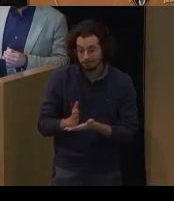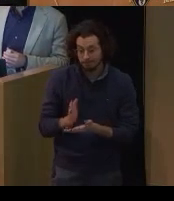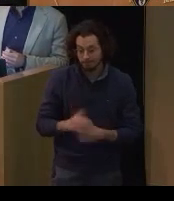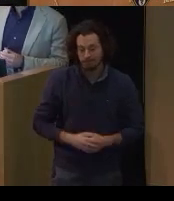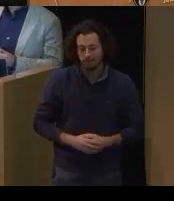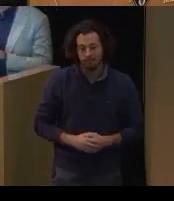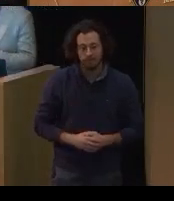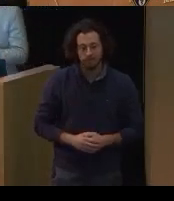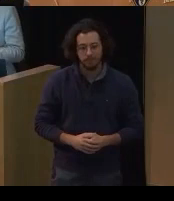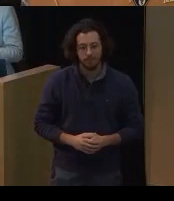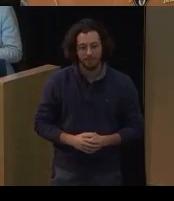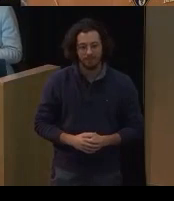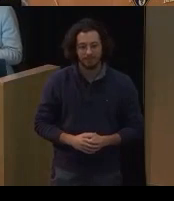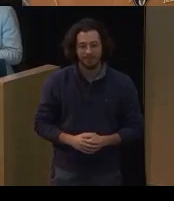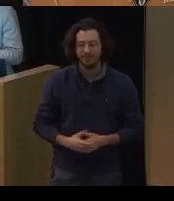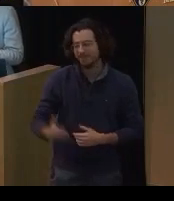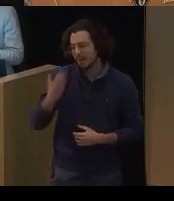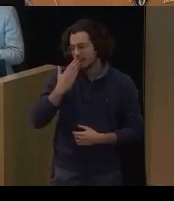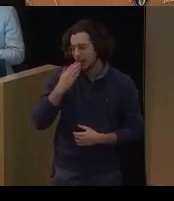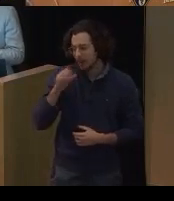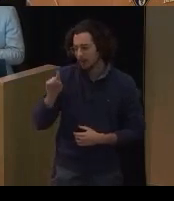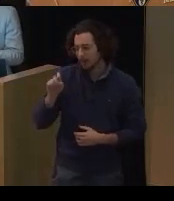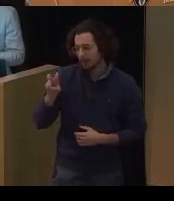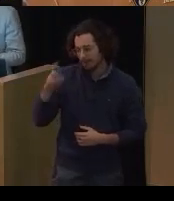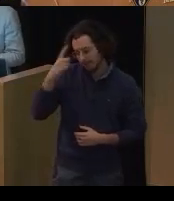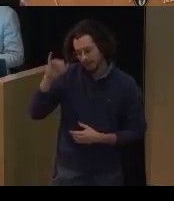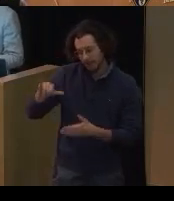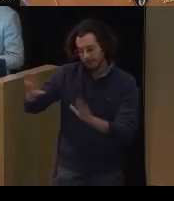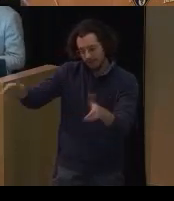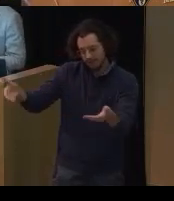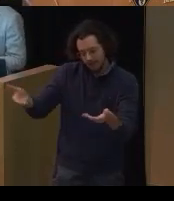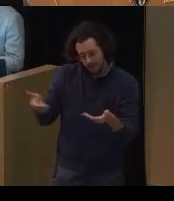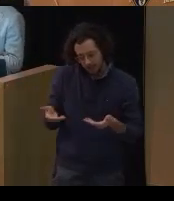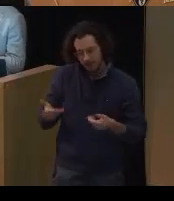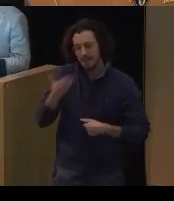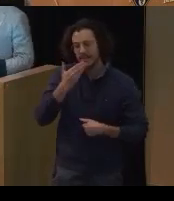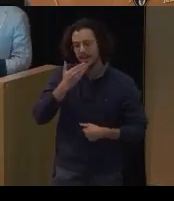all right thanks Steve for that uh introduction and thank you so much for the invitation to